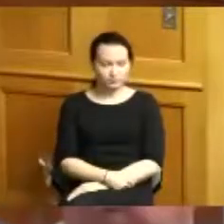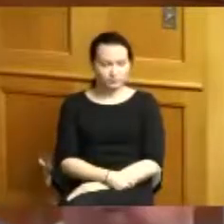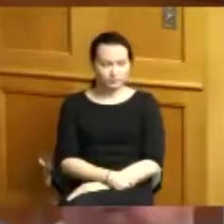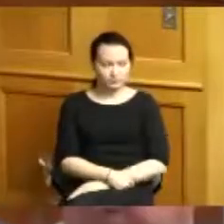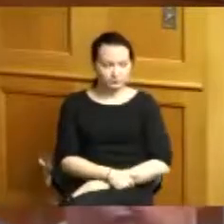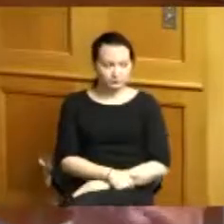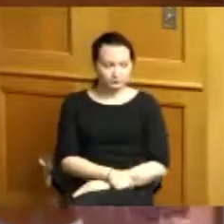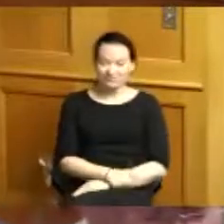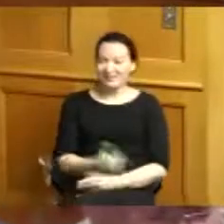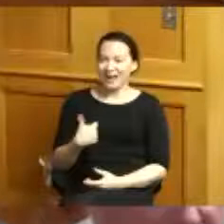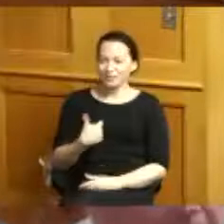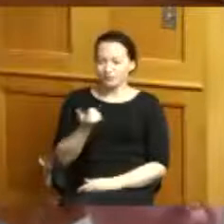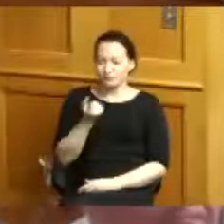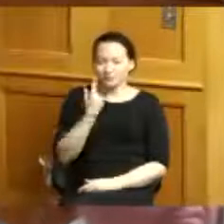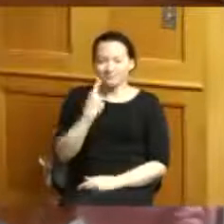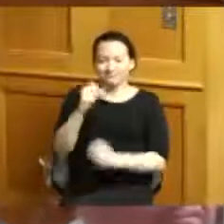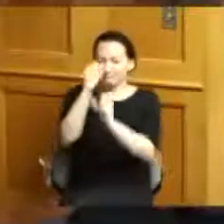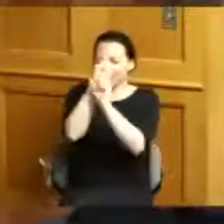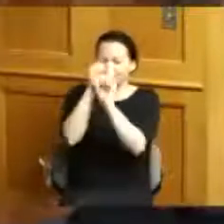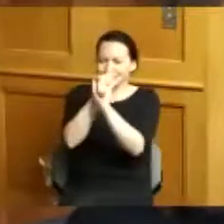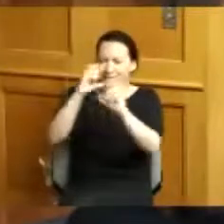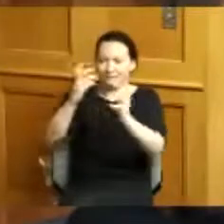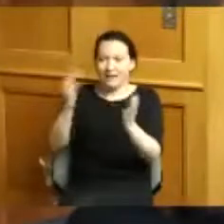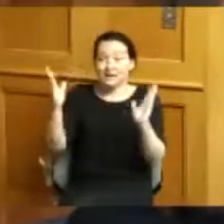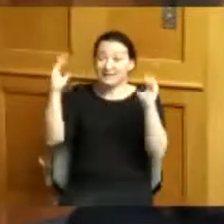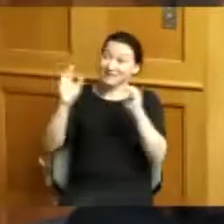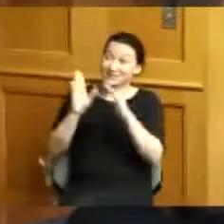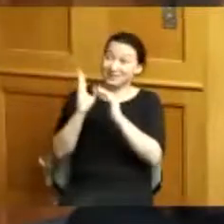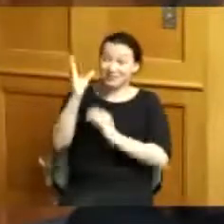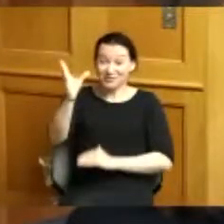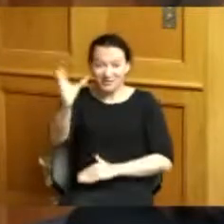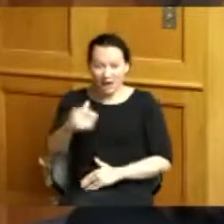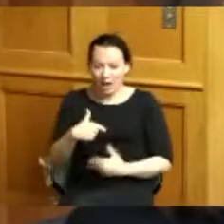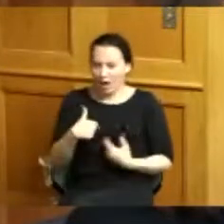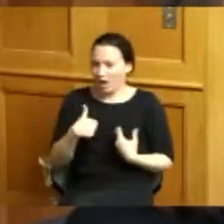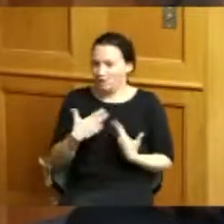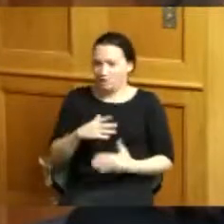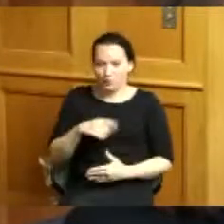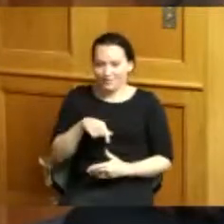I'm trying to better understand what to expect in the future because I don't know how old this